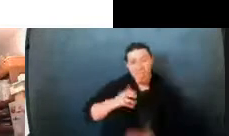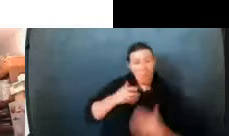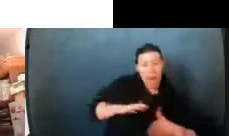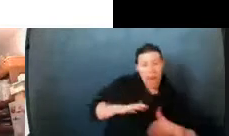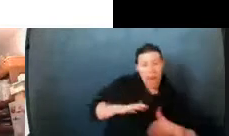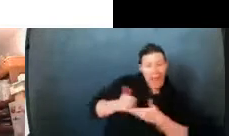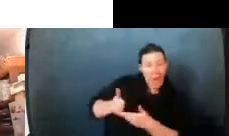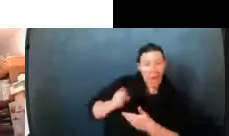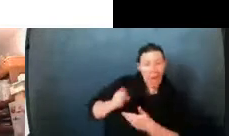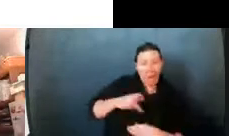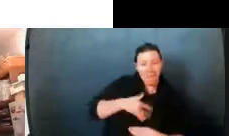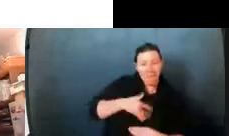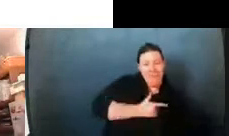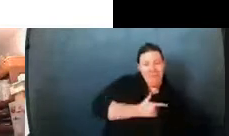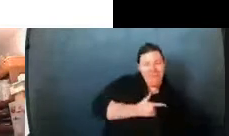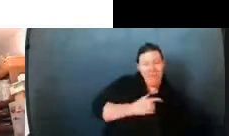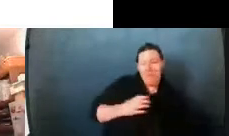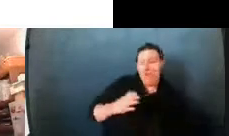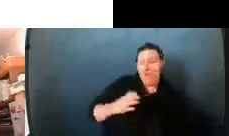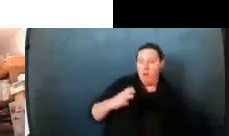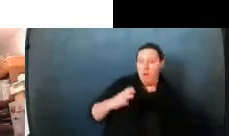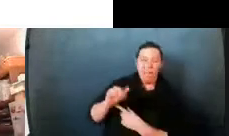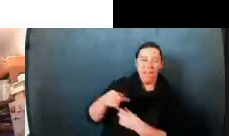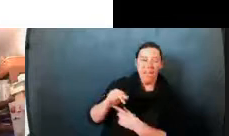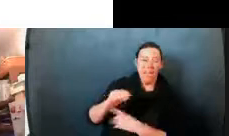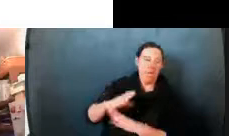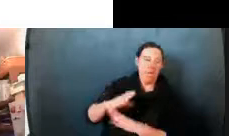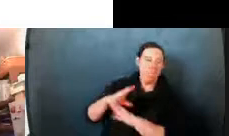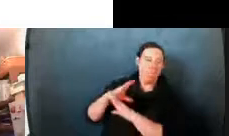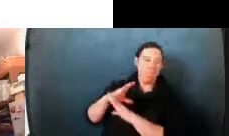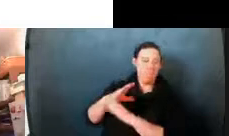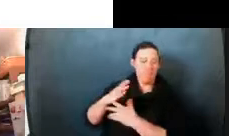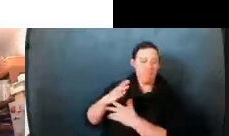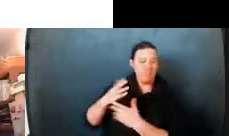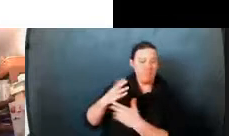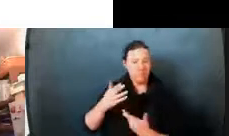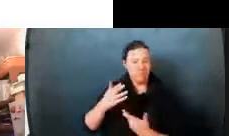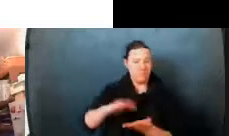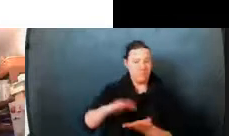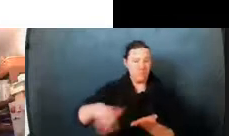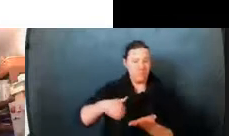So there's been several times where I've called, just trying to, I knew the patient,